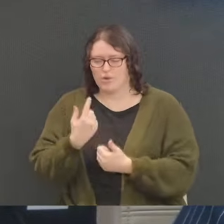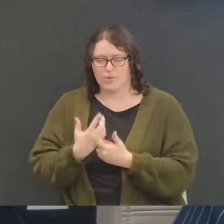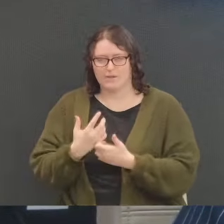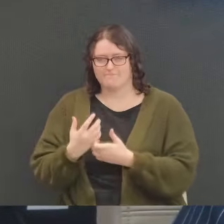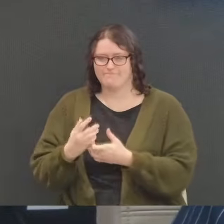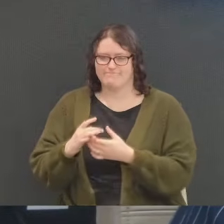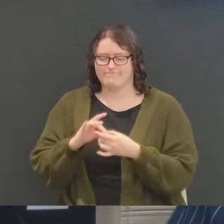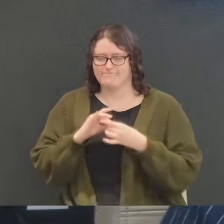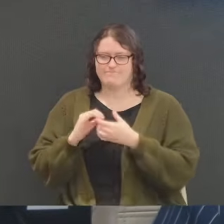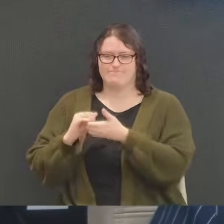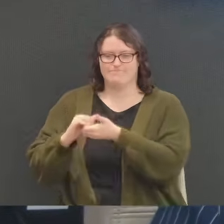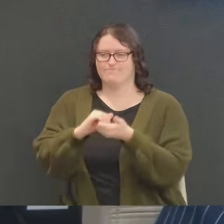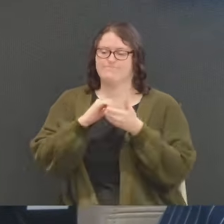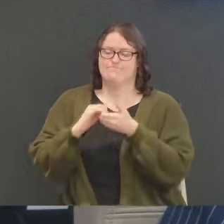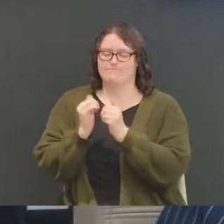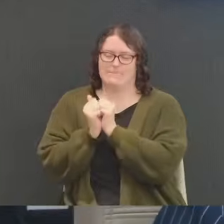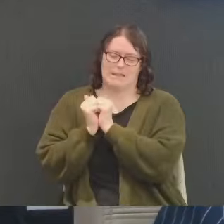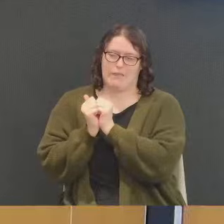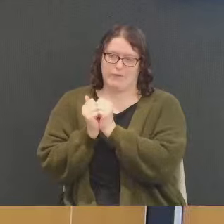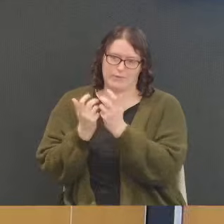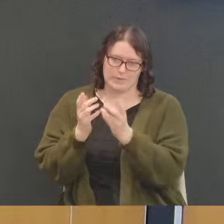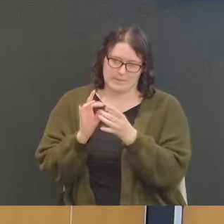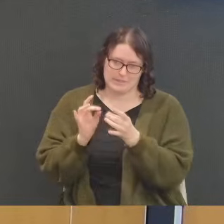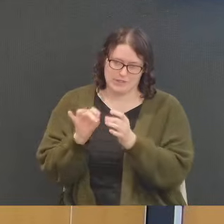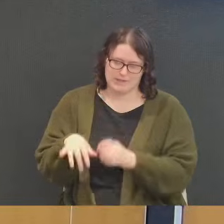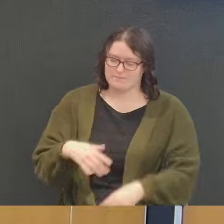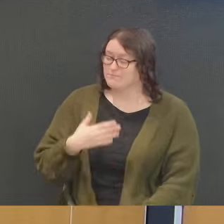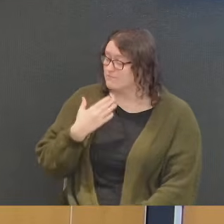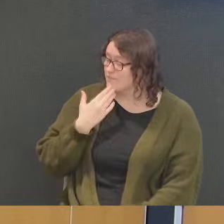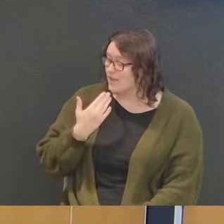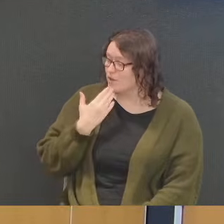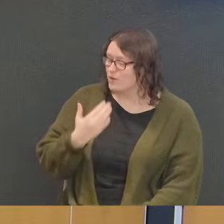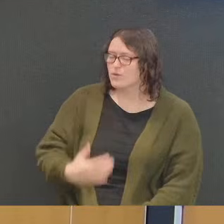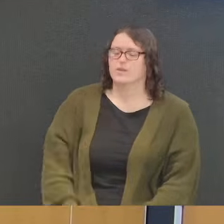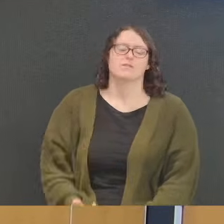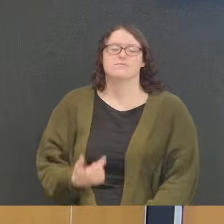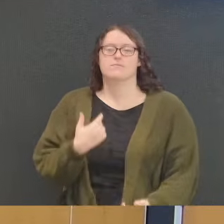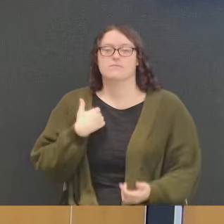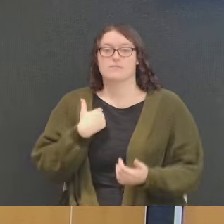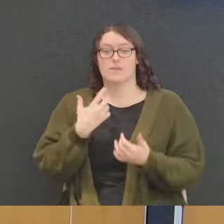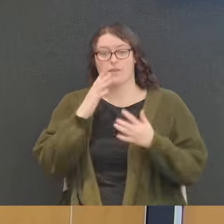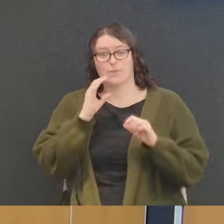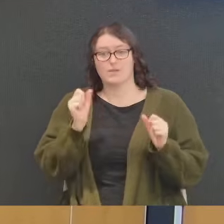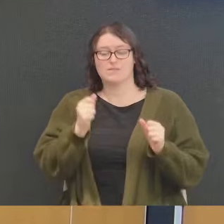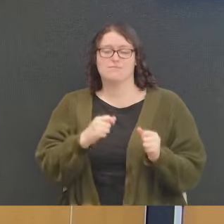just wanted to to mention that. Okay. Thank you. I have a few things. of course the Small